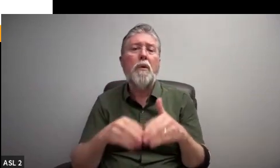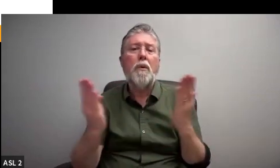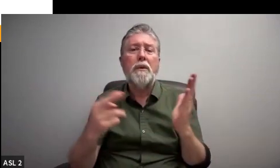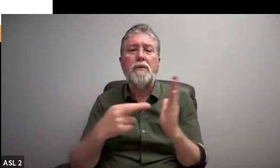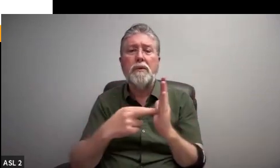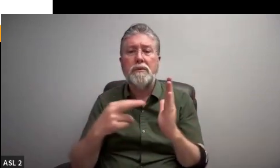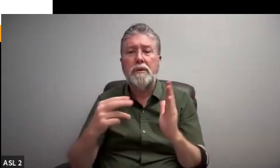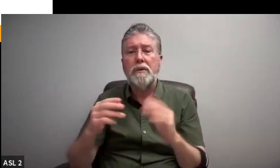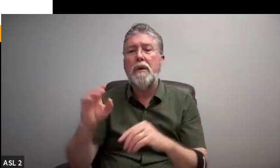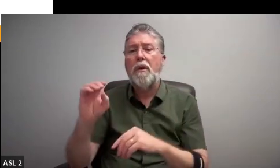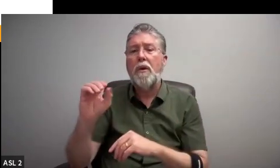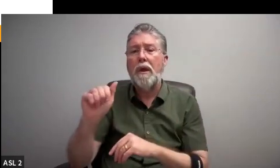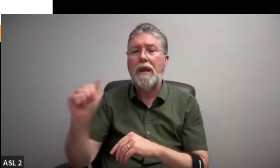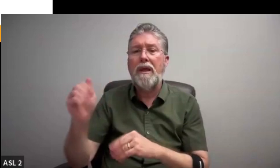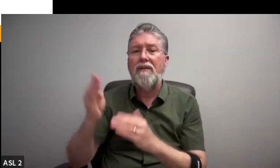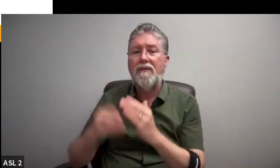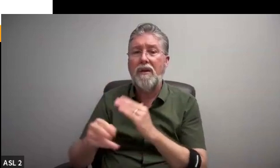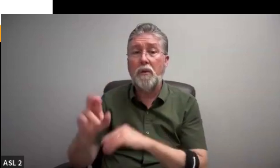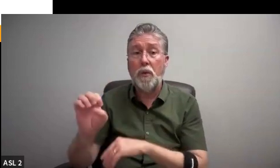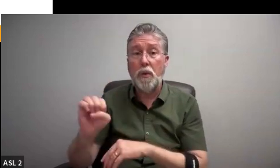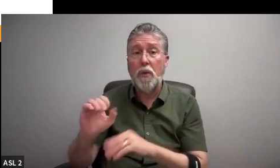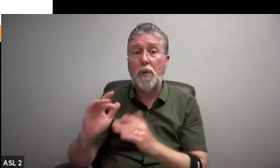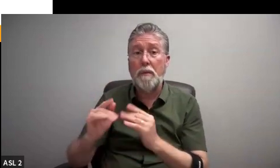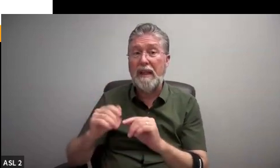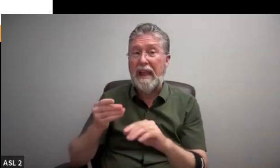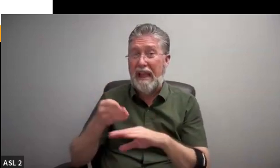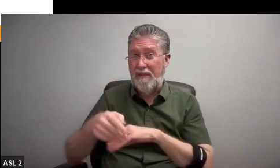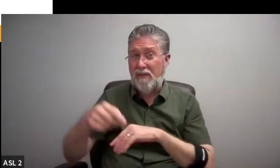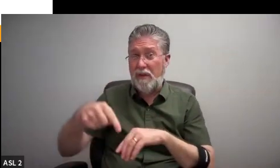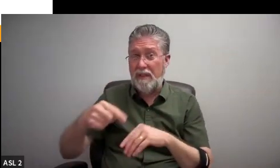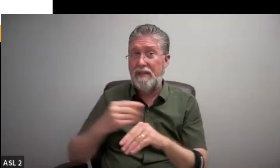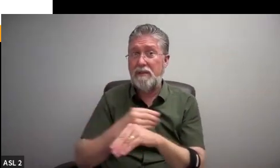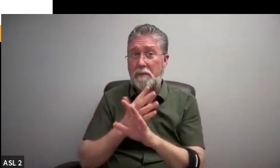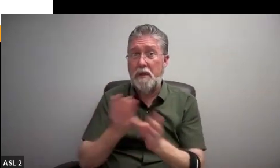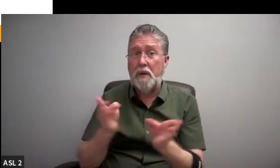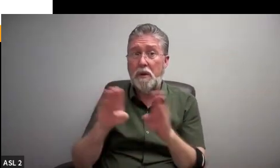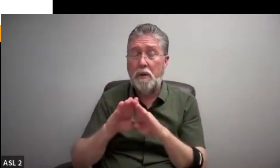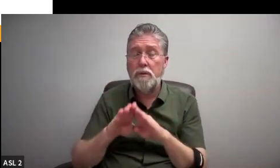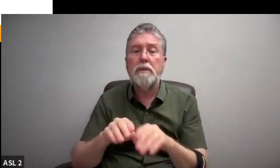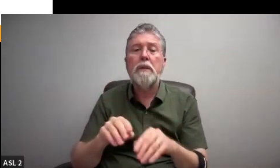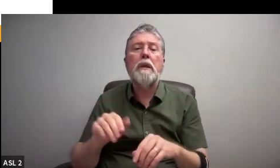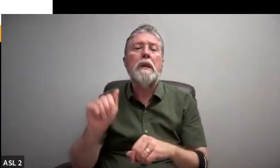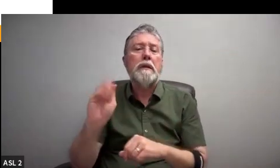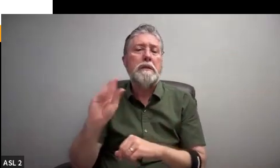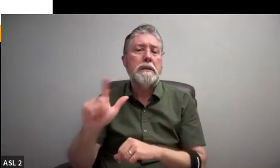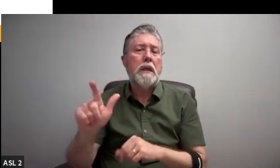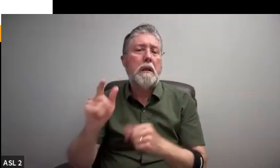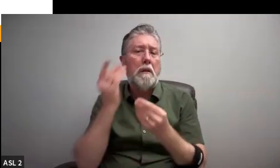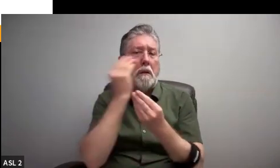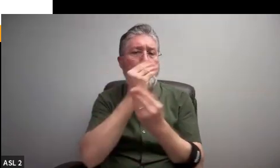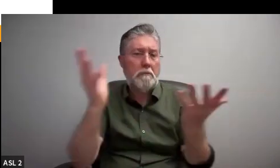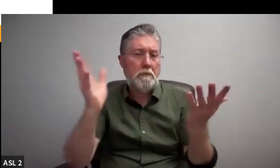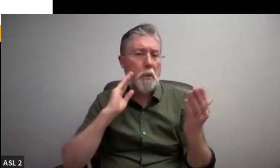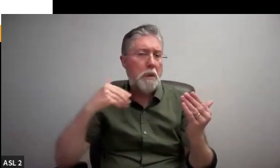final rule webpage after this webinar and an ACL update will be forthcoming. Let me